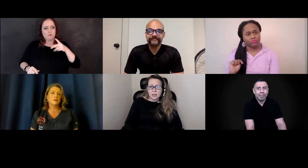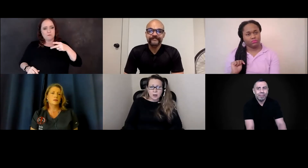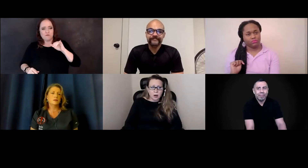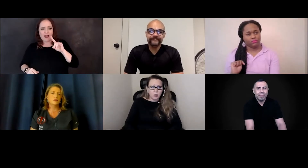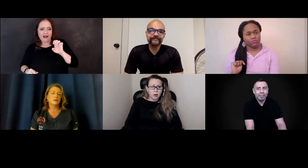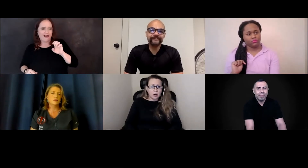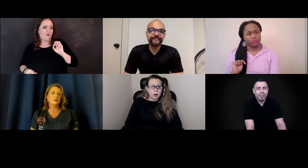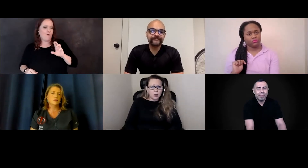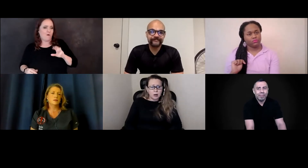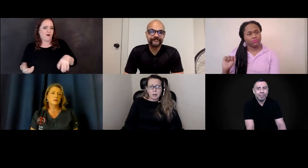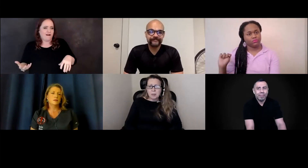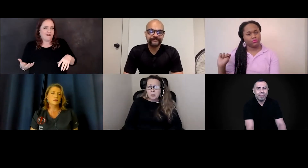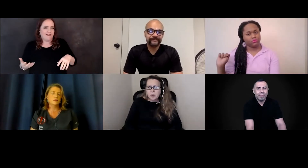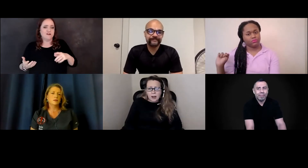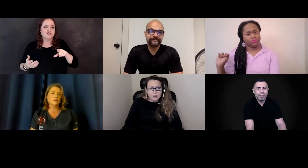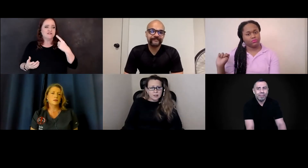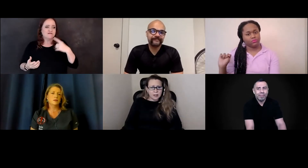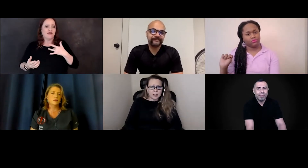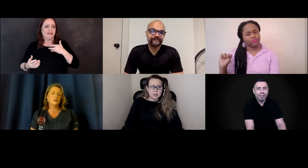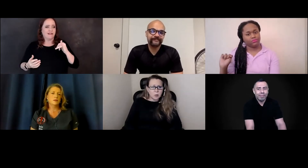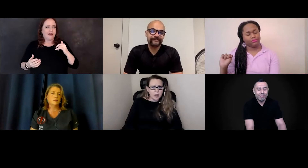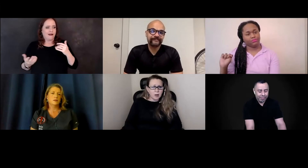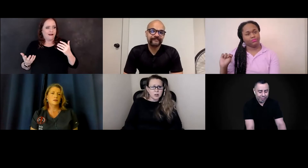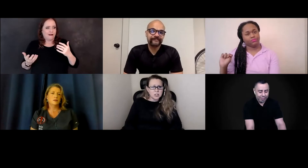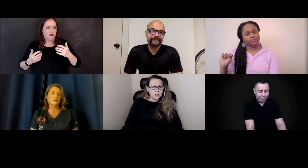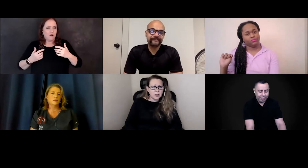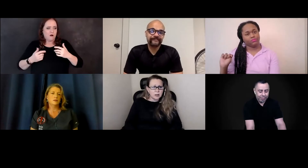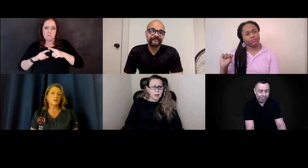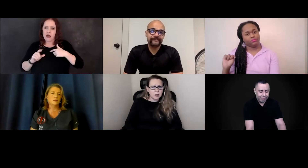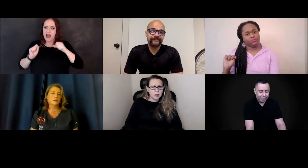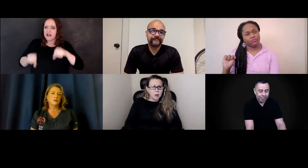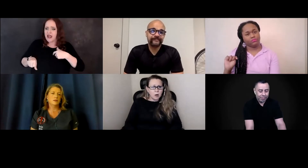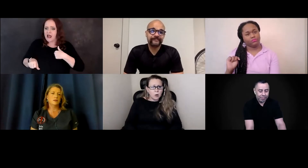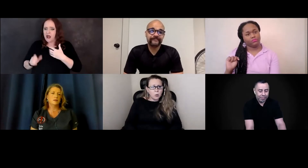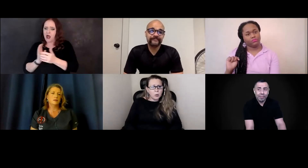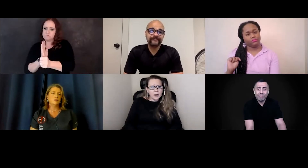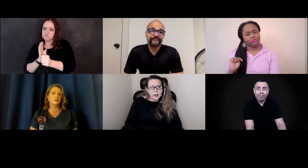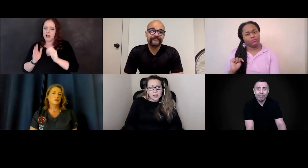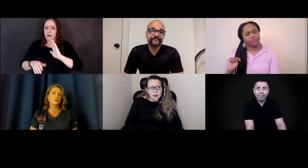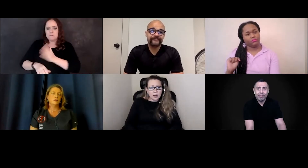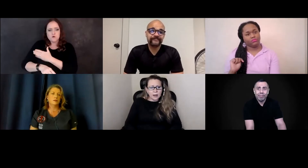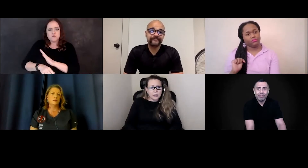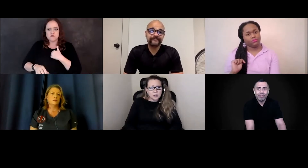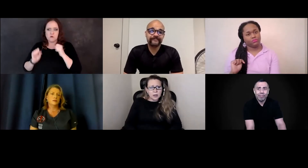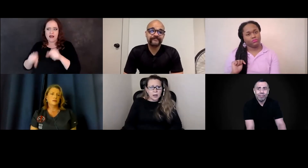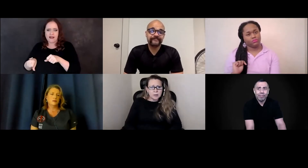It might be pride that gets in the way, or just feeling like, well, but I can. I can do it.